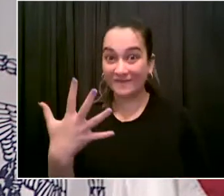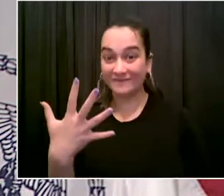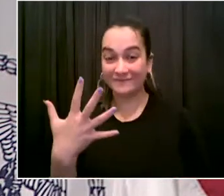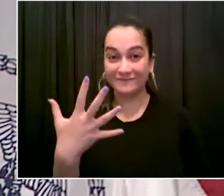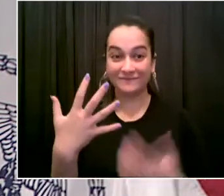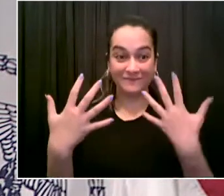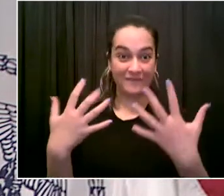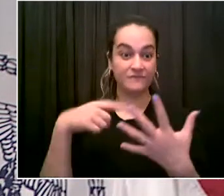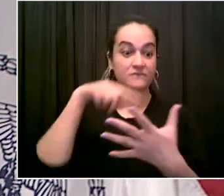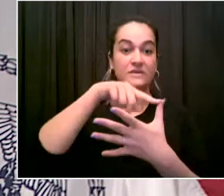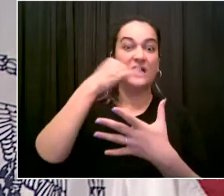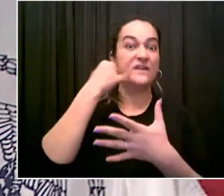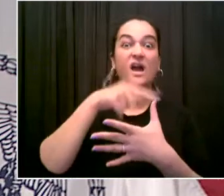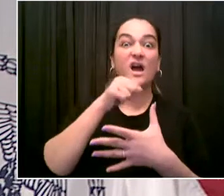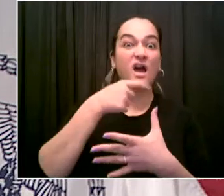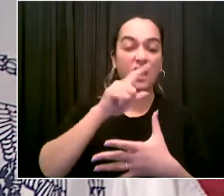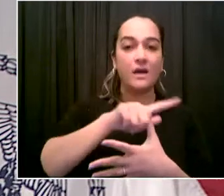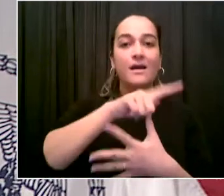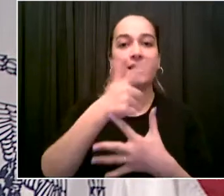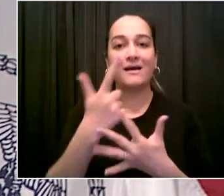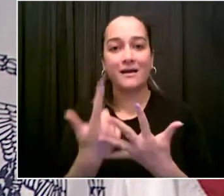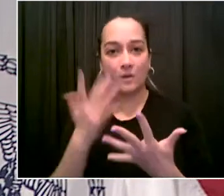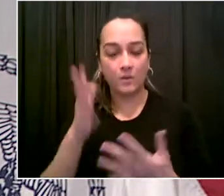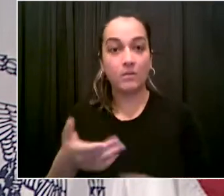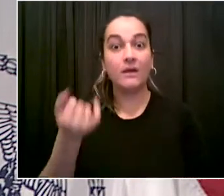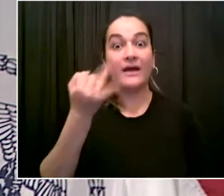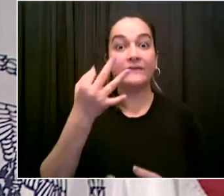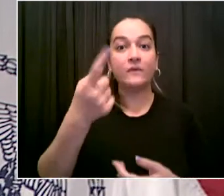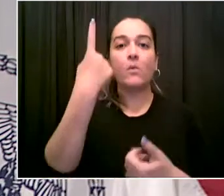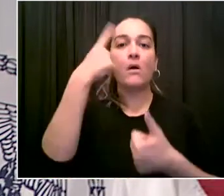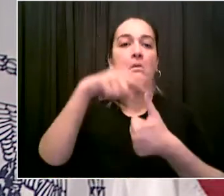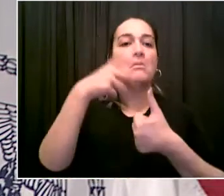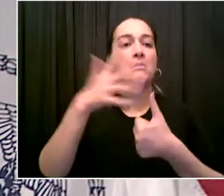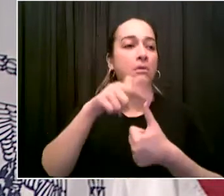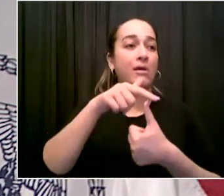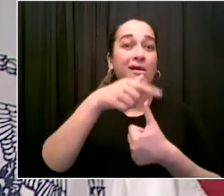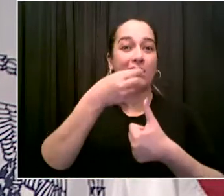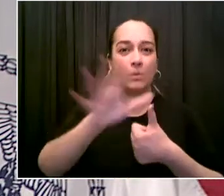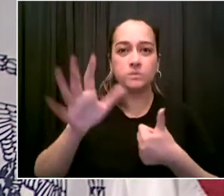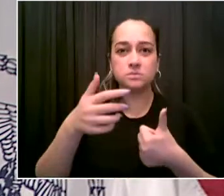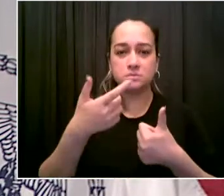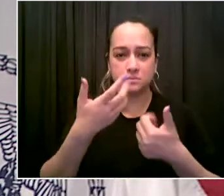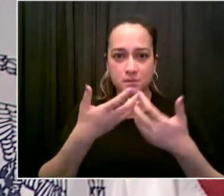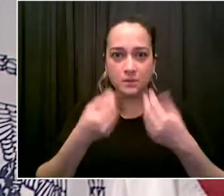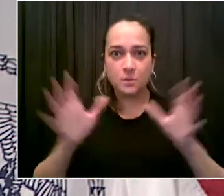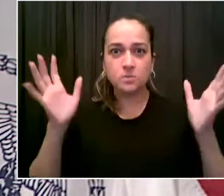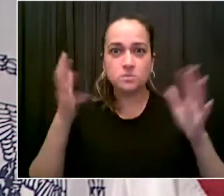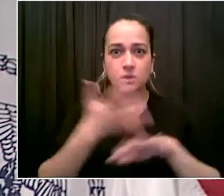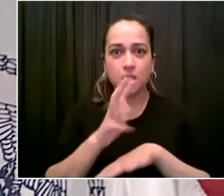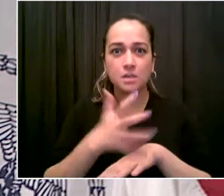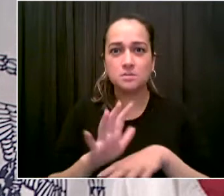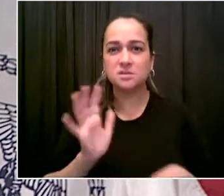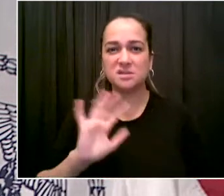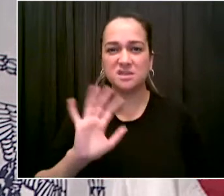YOUR FOURTH OR FIFTH CHOICE, WHO WOULD YOU PREFER COMPARED TO THE OTHERS IS THE QUESTION? SO I'M 100% GOING TO DO THAT NOW. I AM TRYING TO